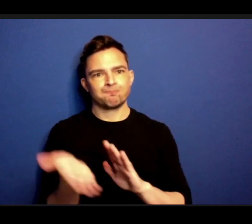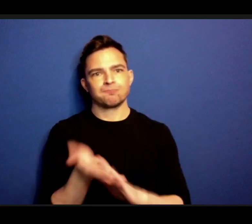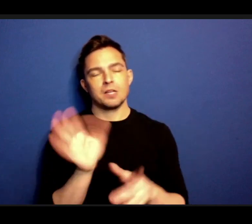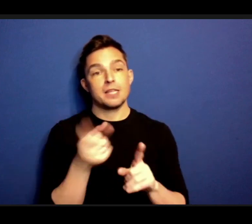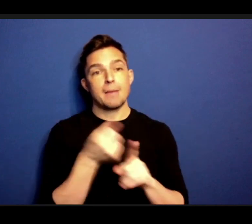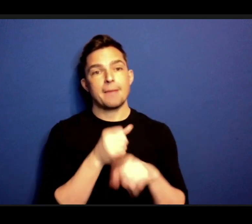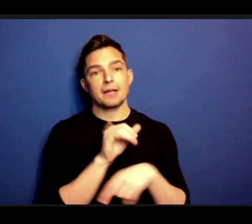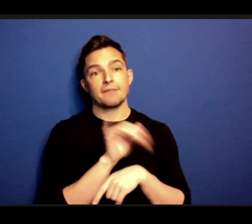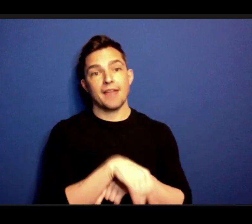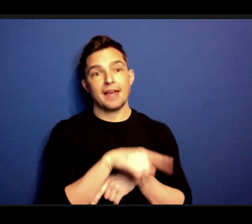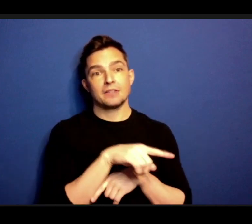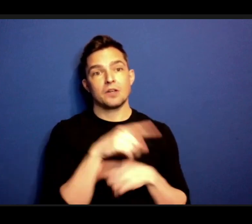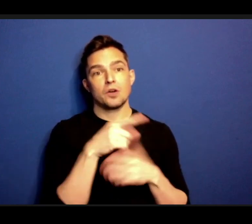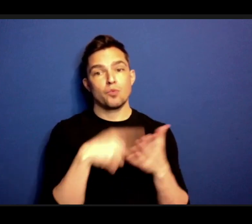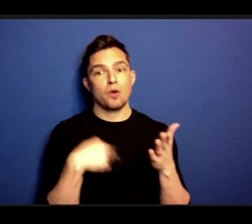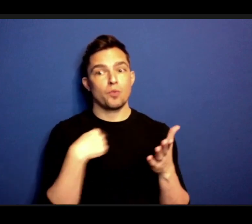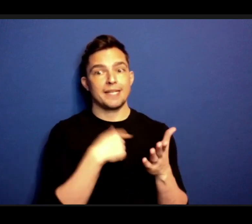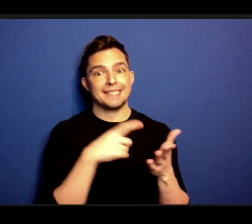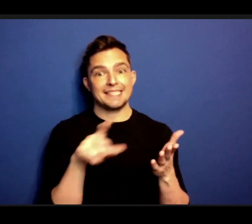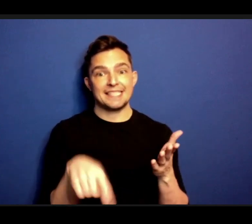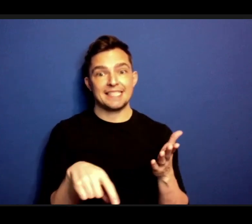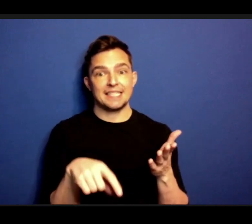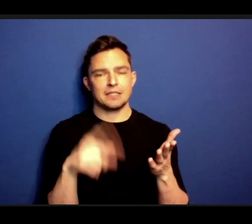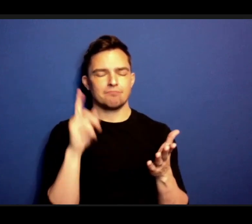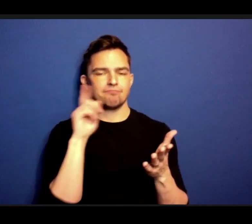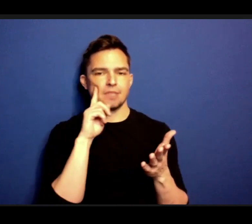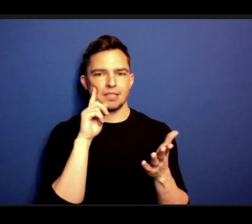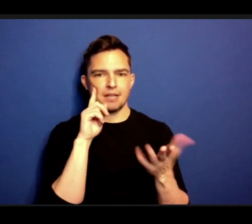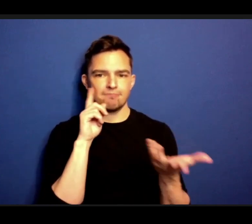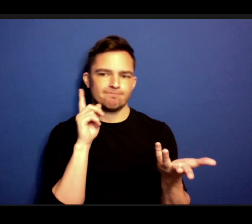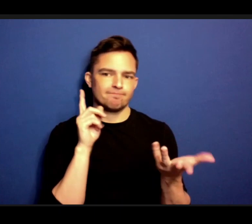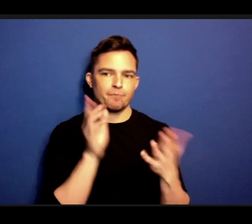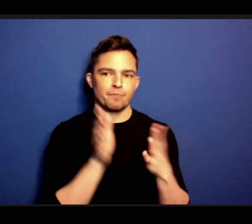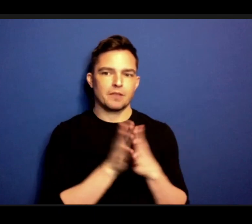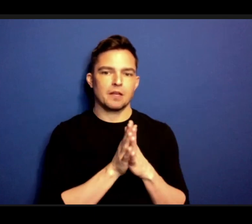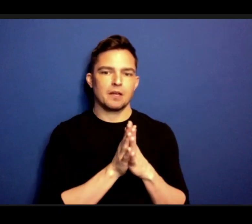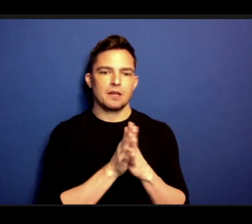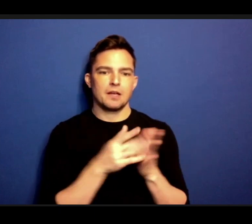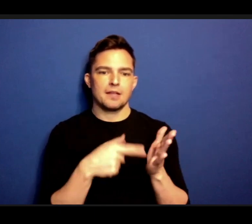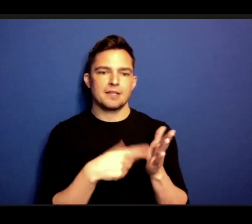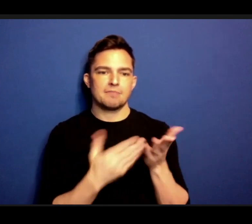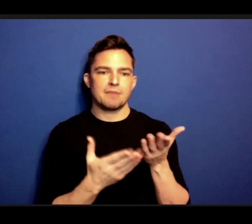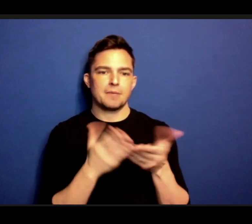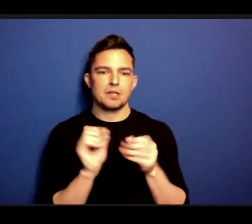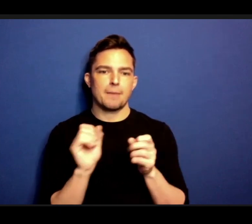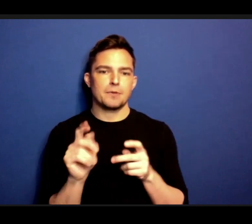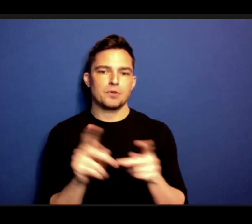and what we may need, I think this may be an opportunity for us to really think about